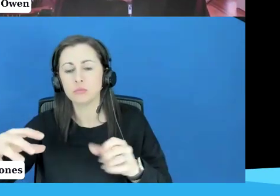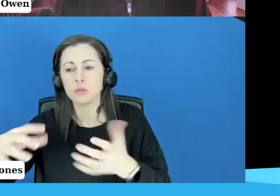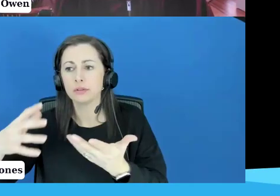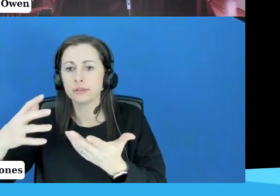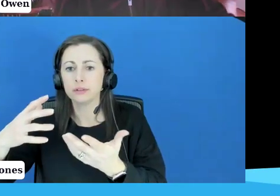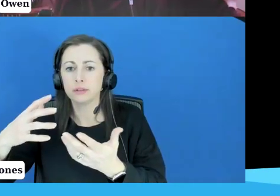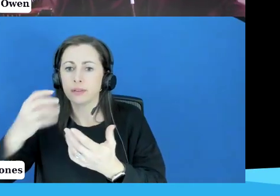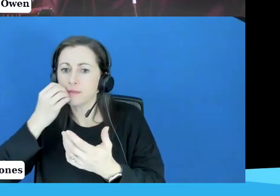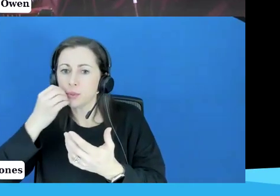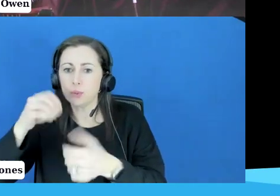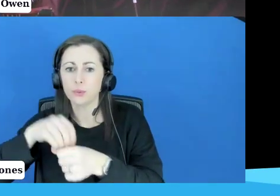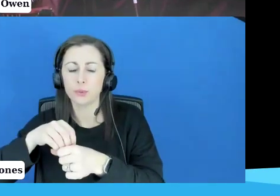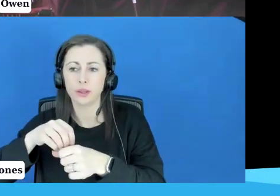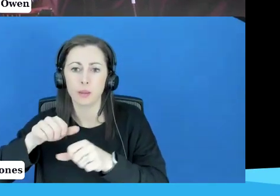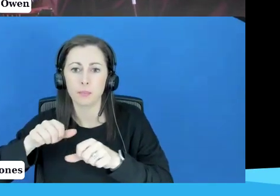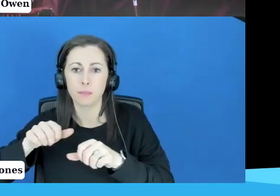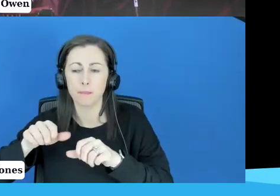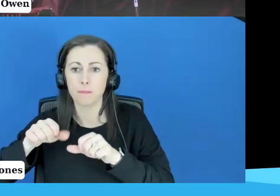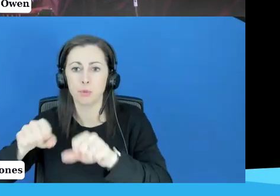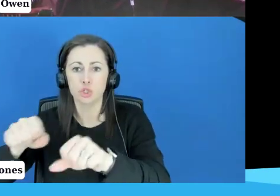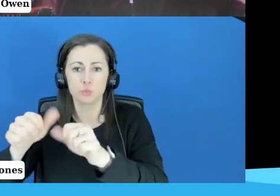I think my chair has just been like another tool to help me parent,